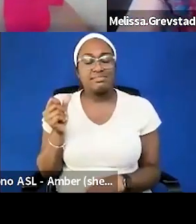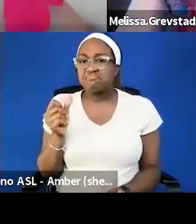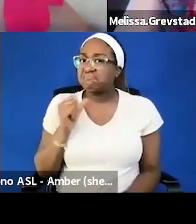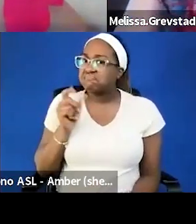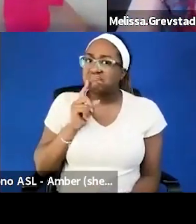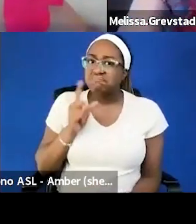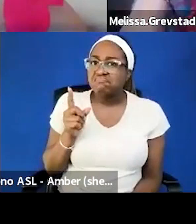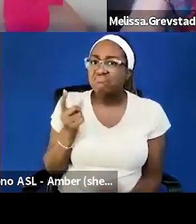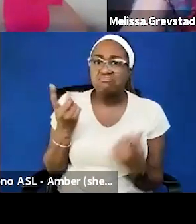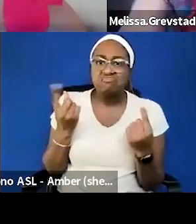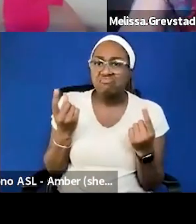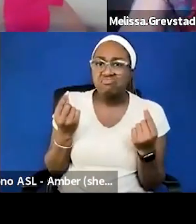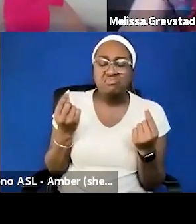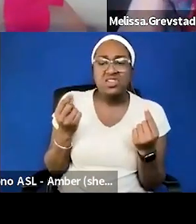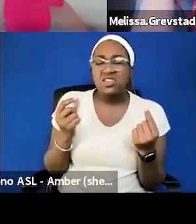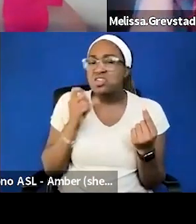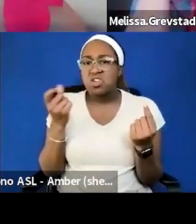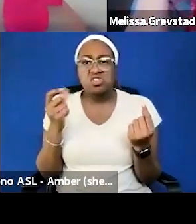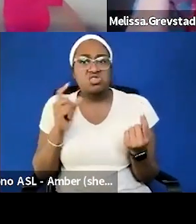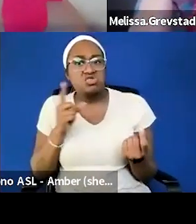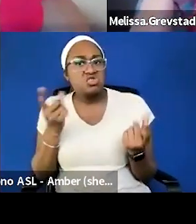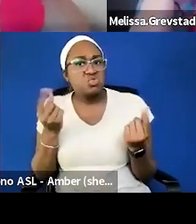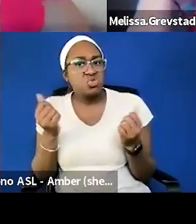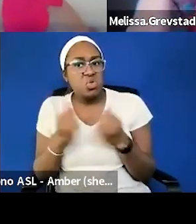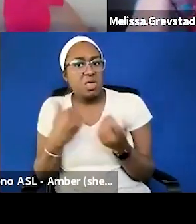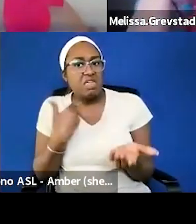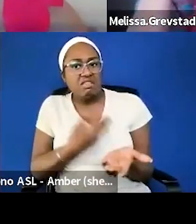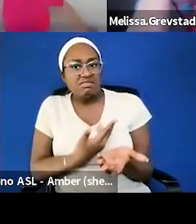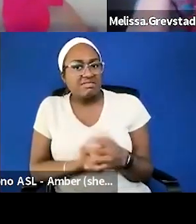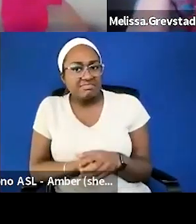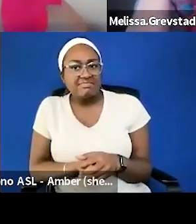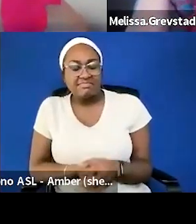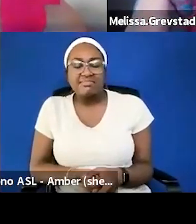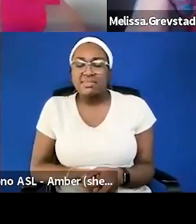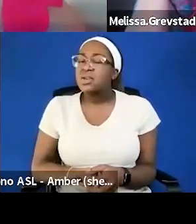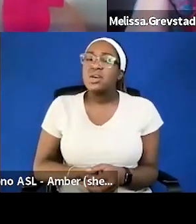Sometimes, and you're not sure what to do with us sometimes. What has that been like for Dove?